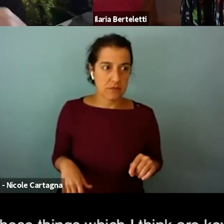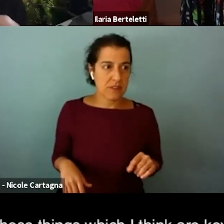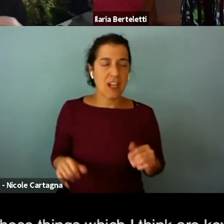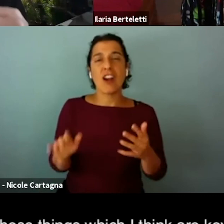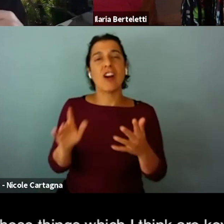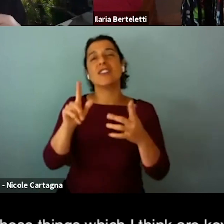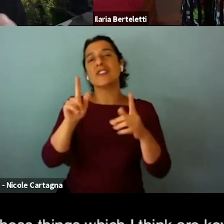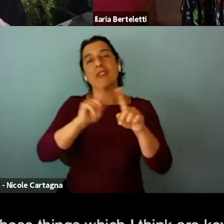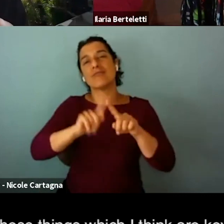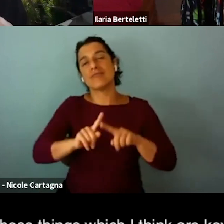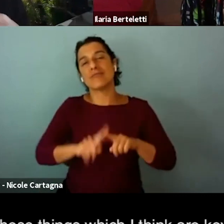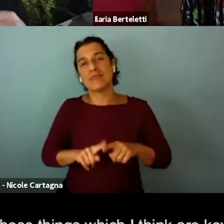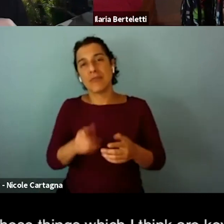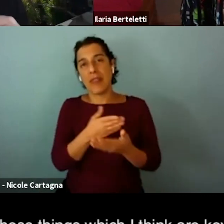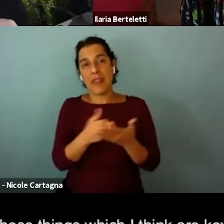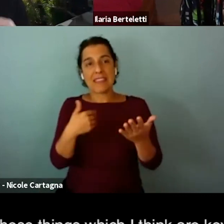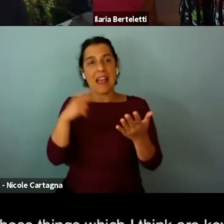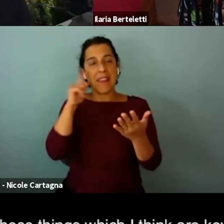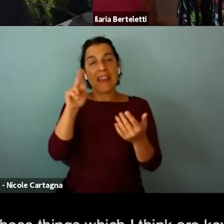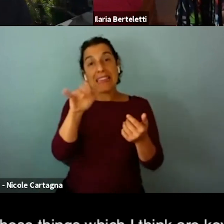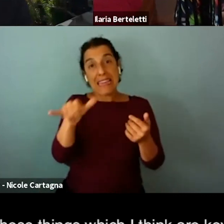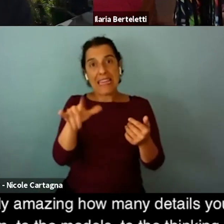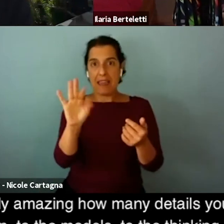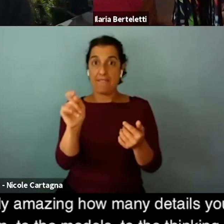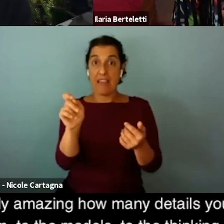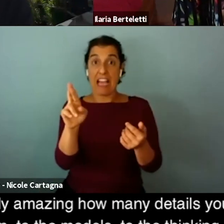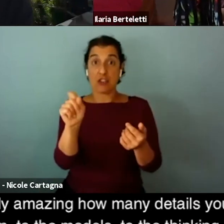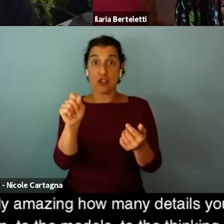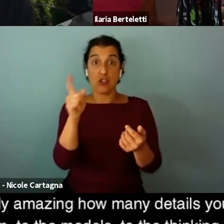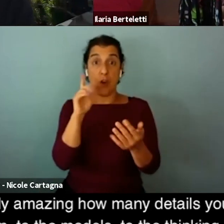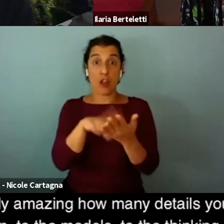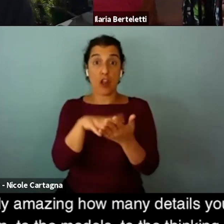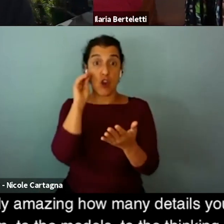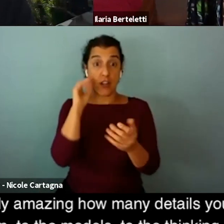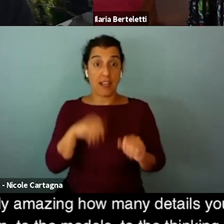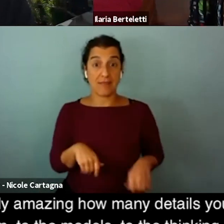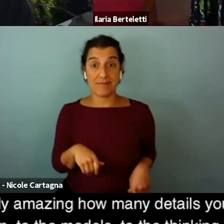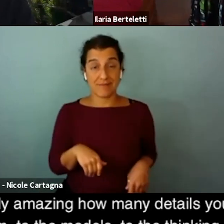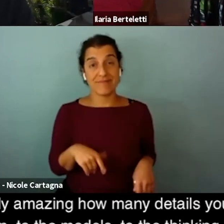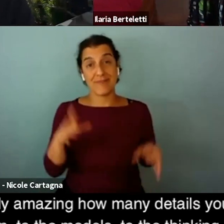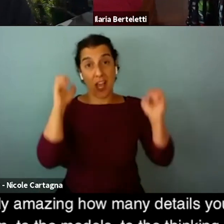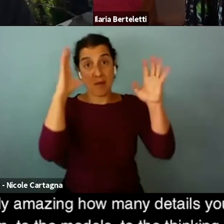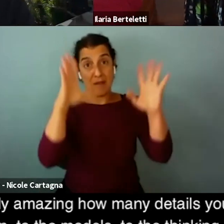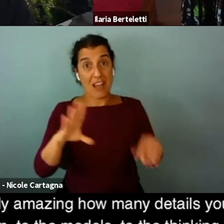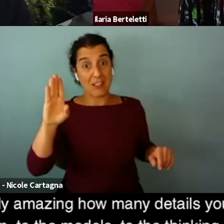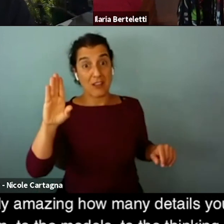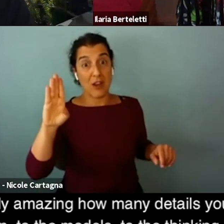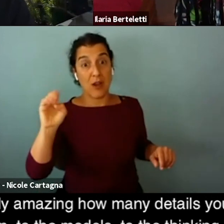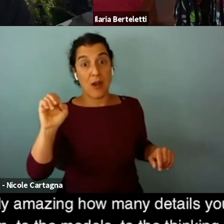things which i think are key factors of learning one that that is truly amazing how many details